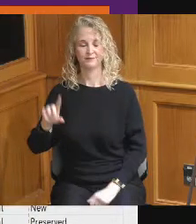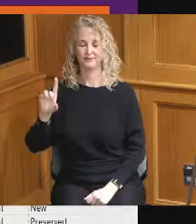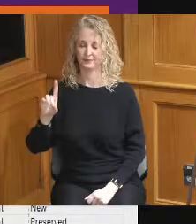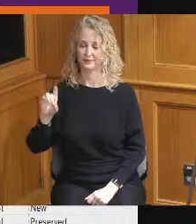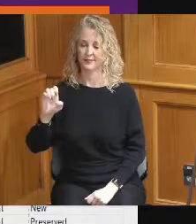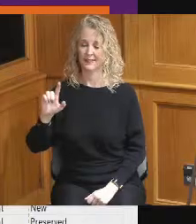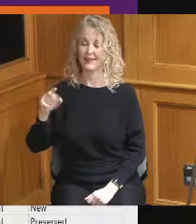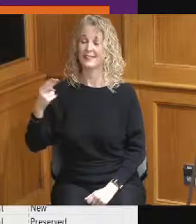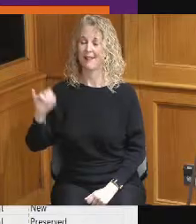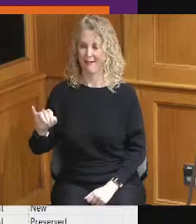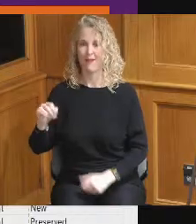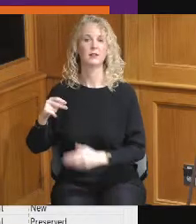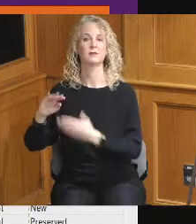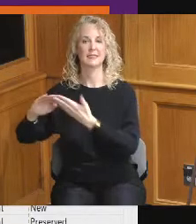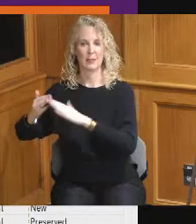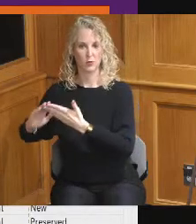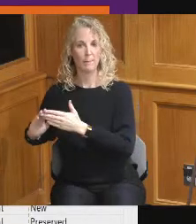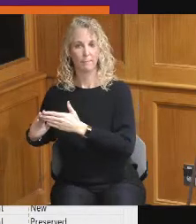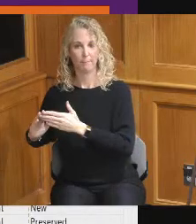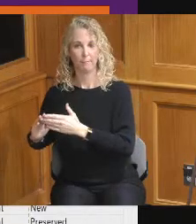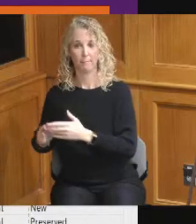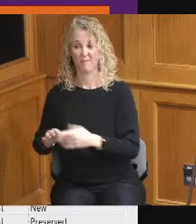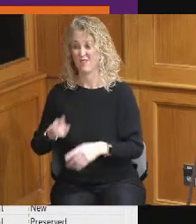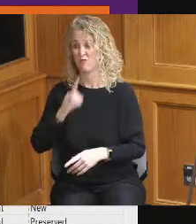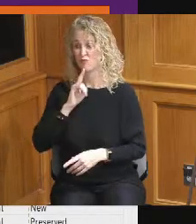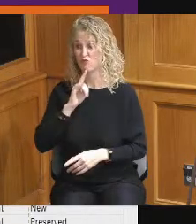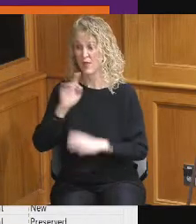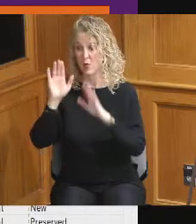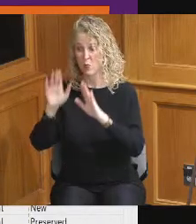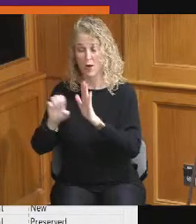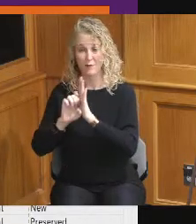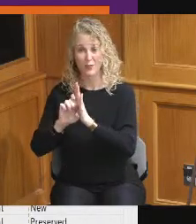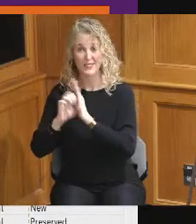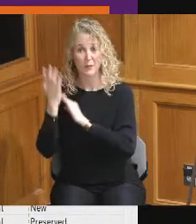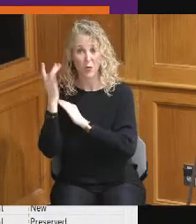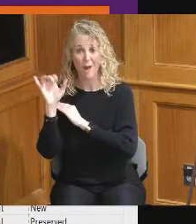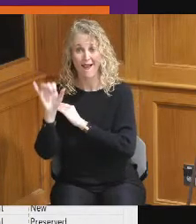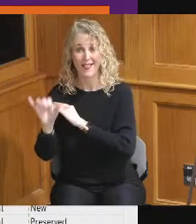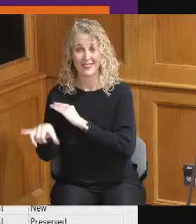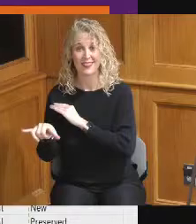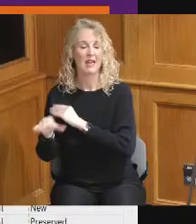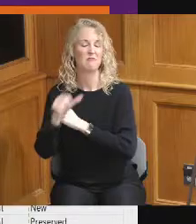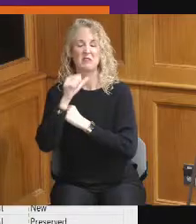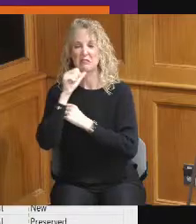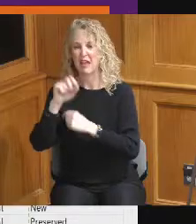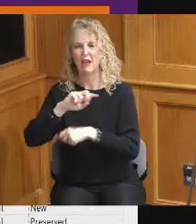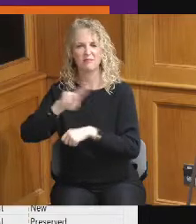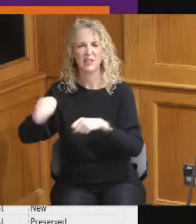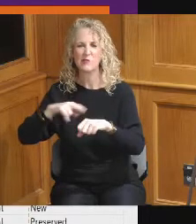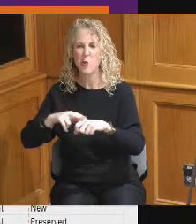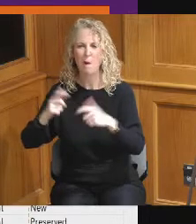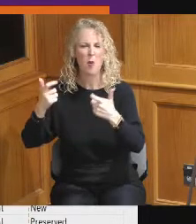whole thing working because that is not a regular big developer it is someone who had a passion for